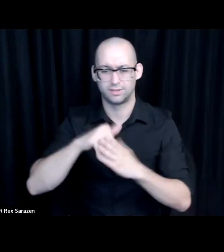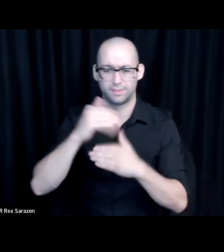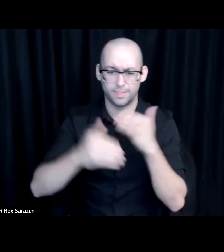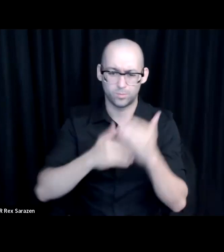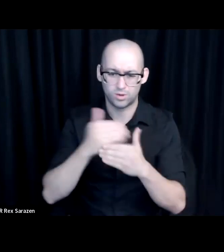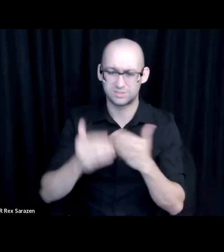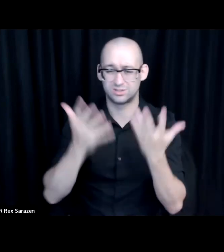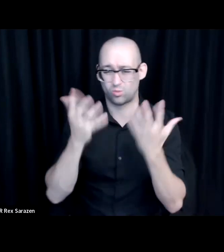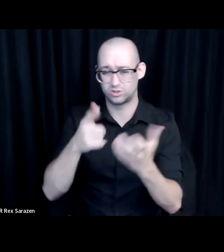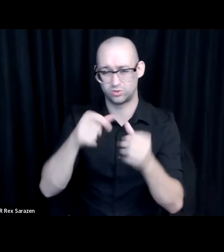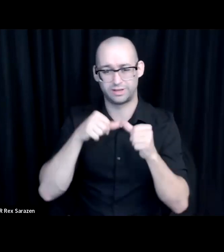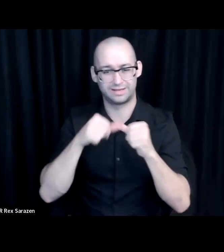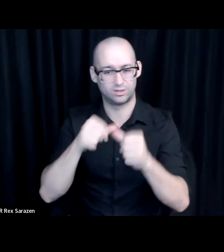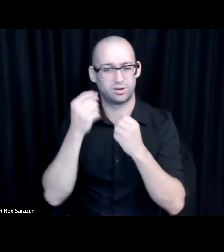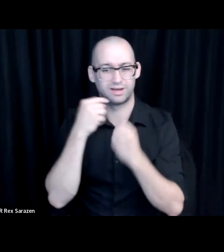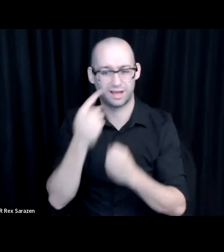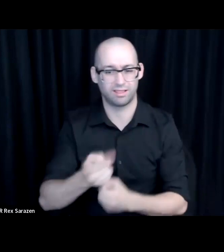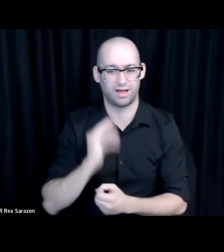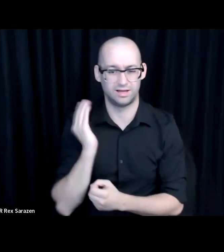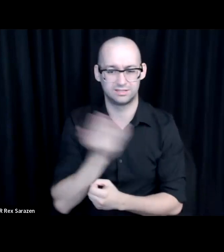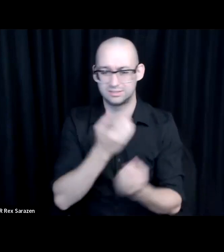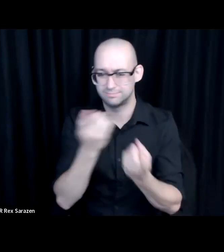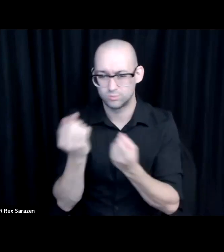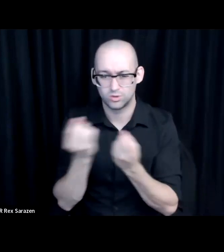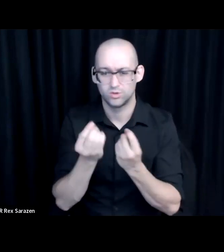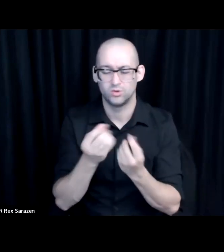you're seeing gaps. But I am very encouraged by the fact that we've had so much engagement